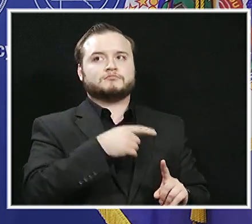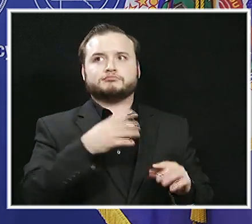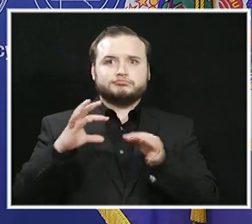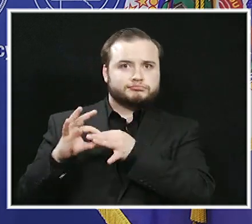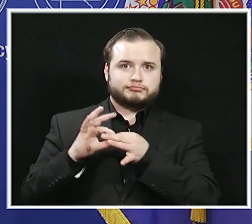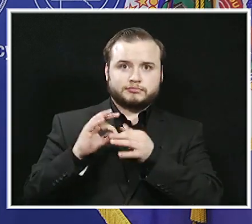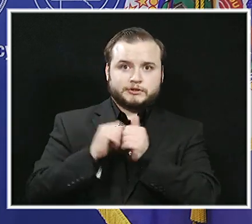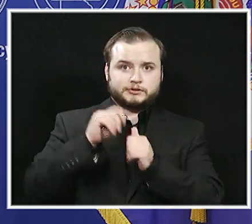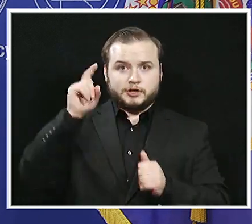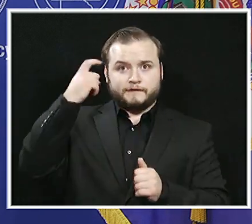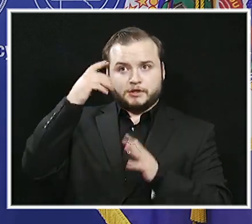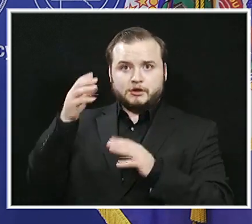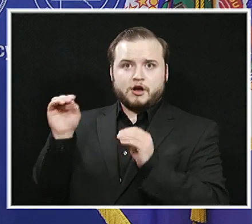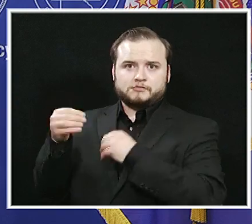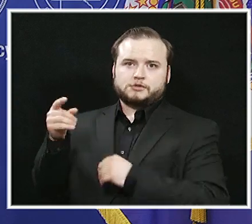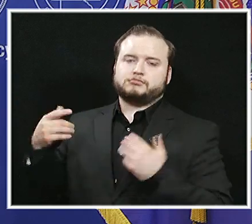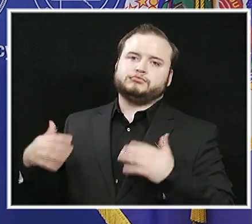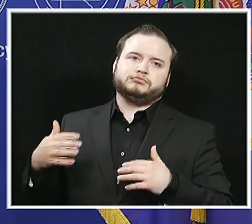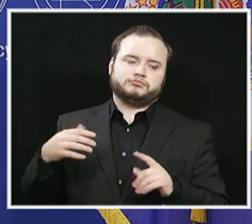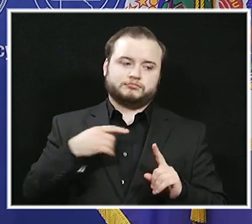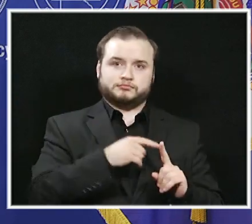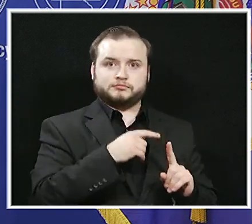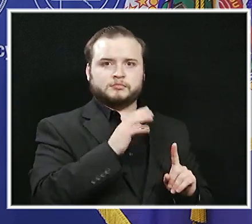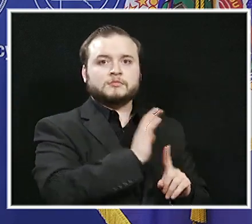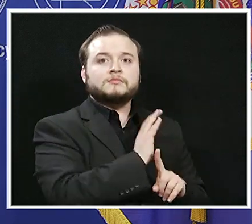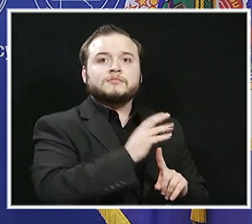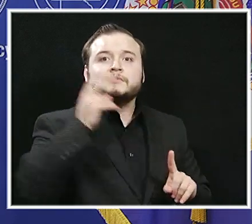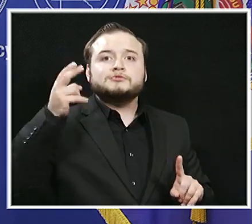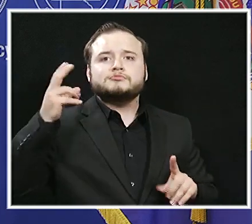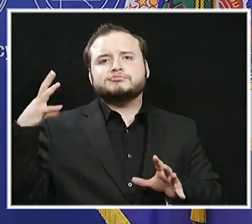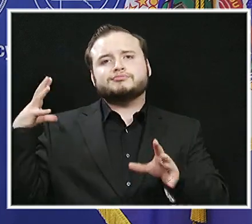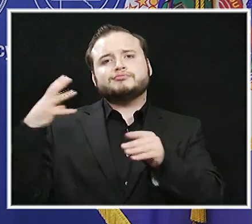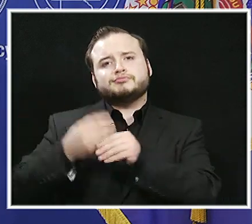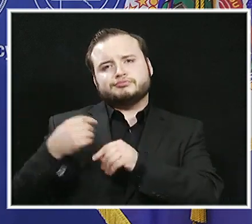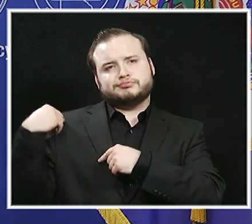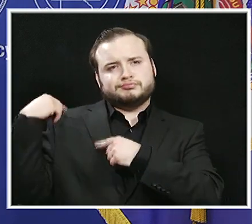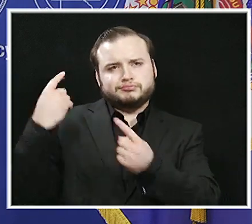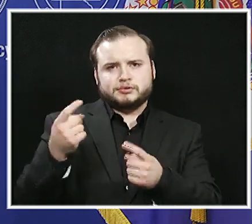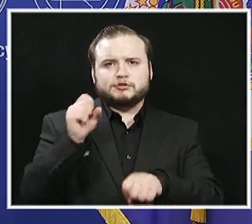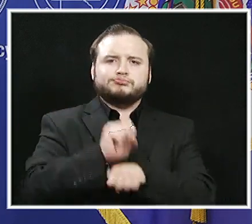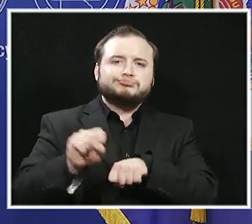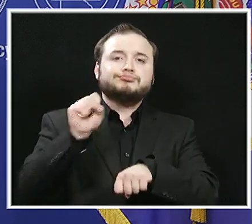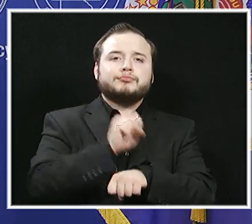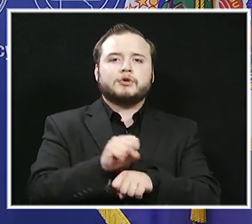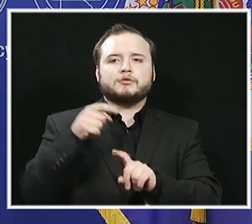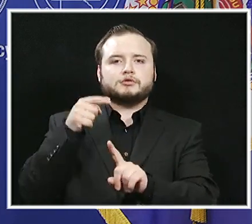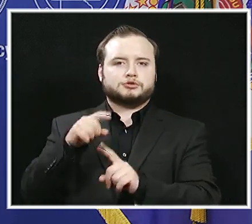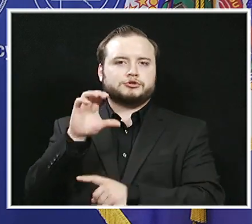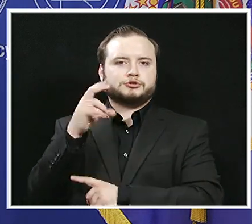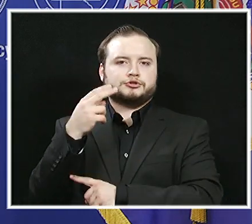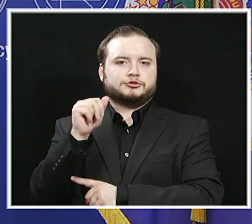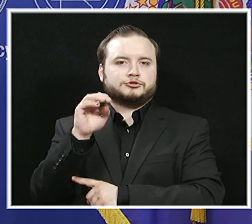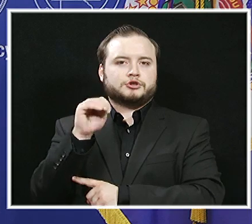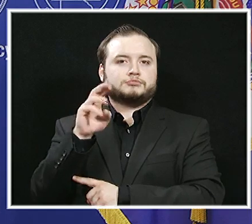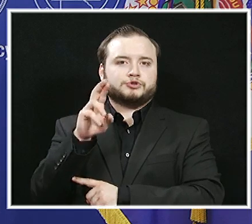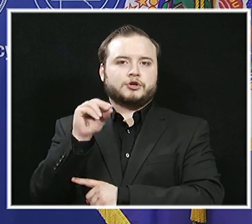I want to introduce Bruce Nustad, really thrilled to have Bruce here today. Confidant with D.E.E.D. and our